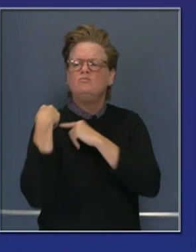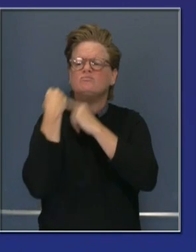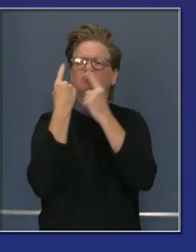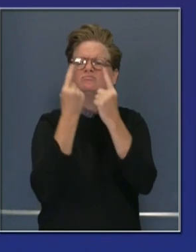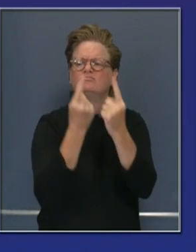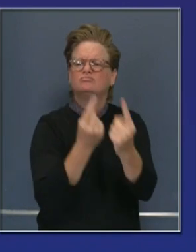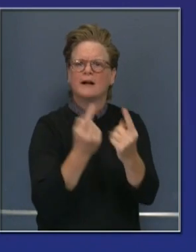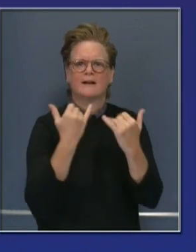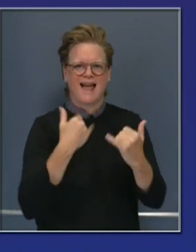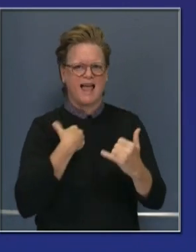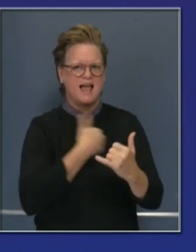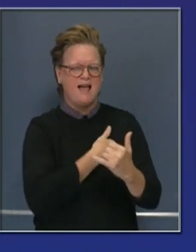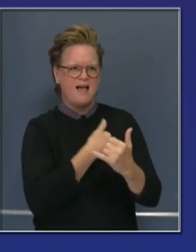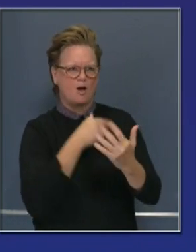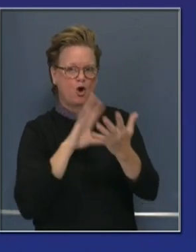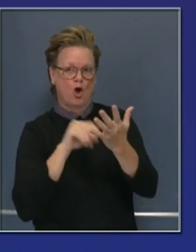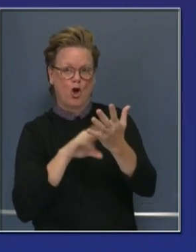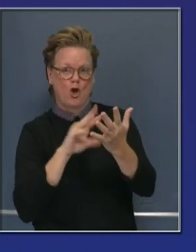EXPERTS AND OUR OWN EXPERTS